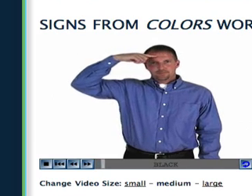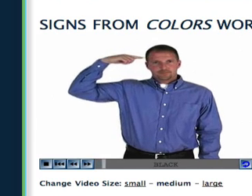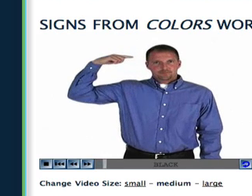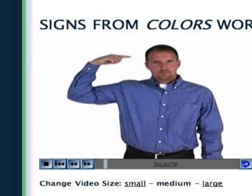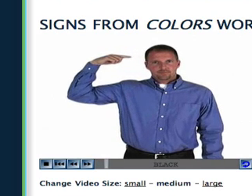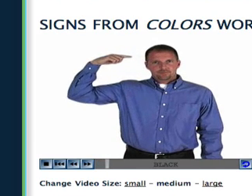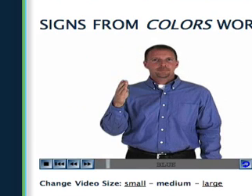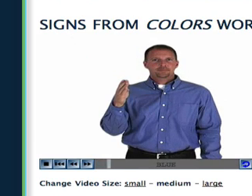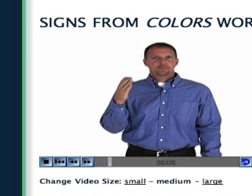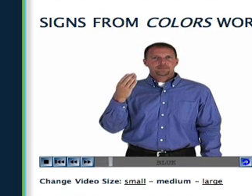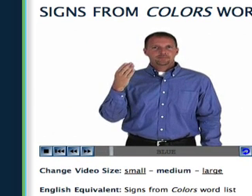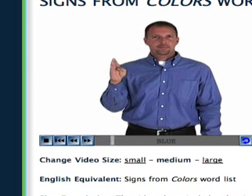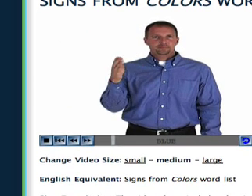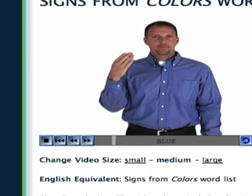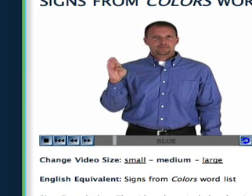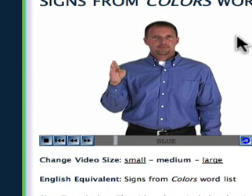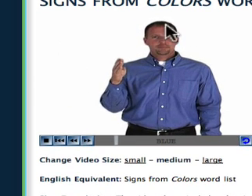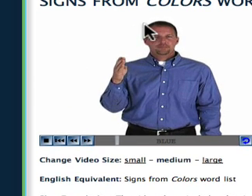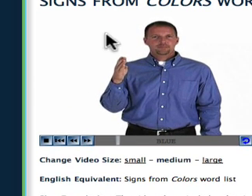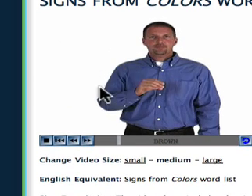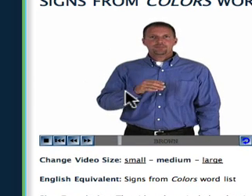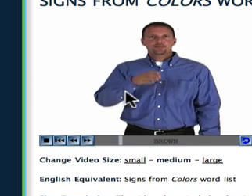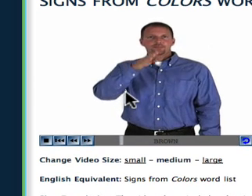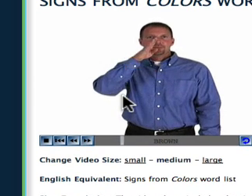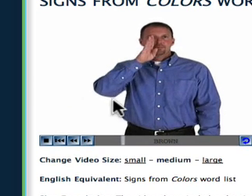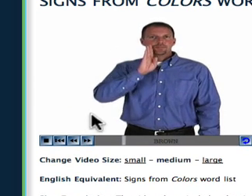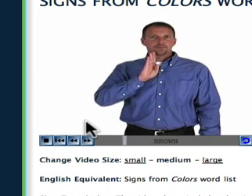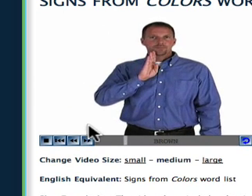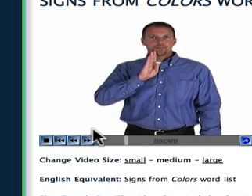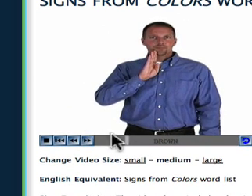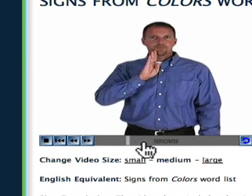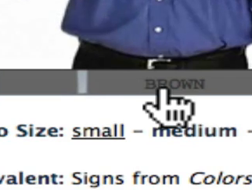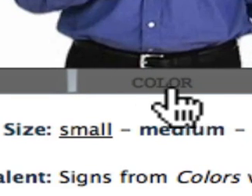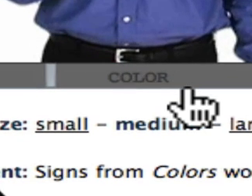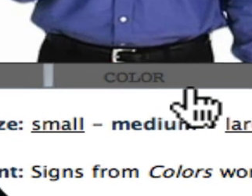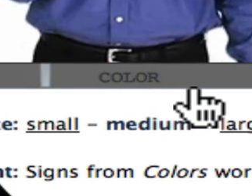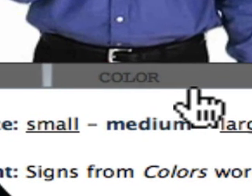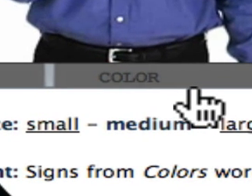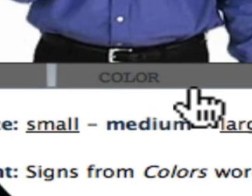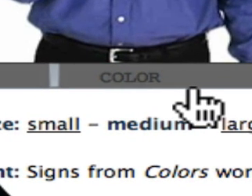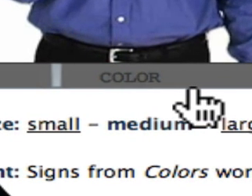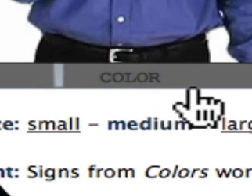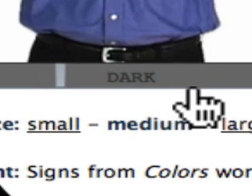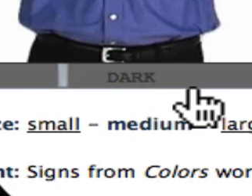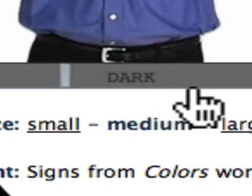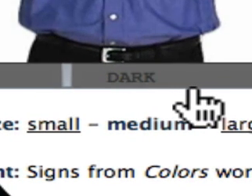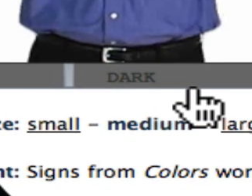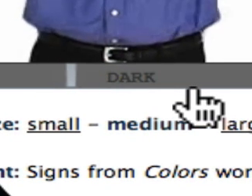And what we see now is the video with all of the signs strung together.